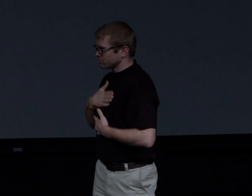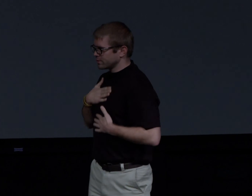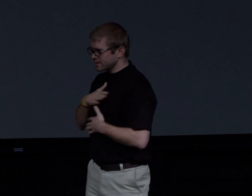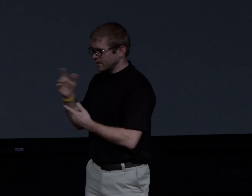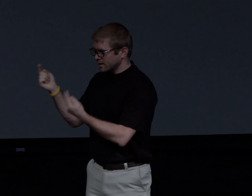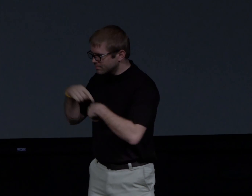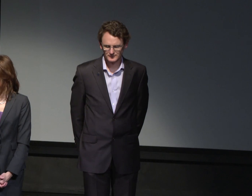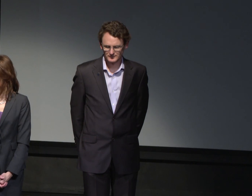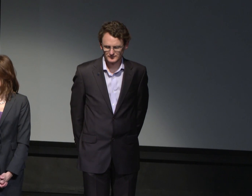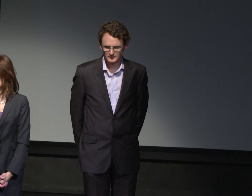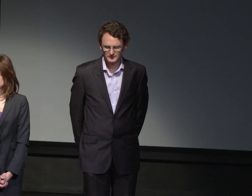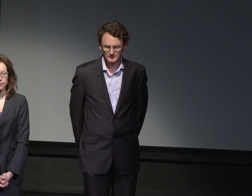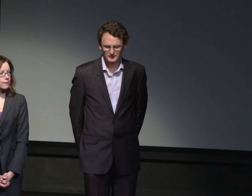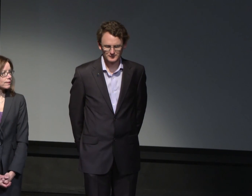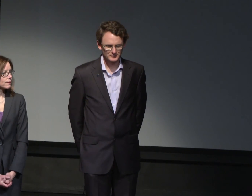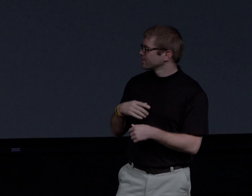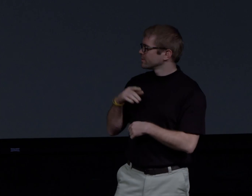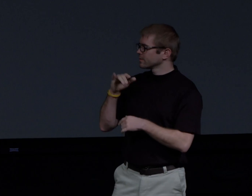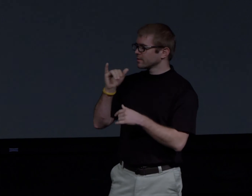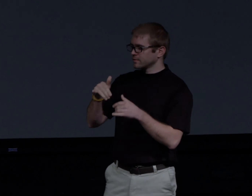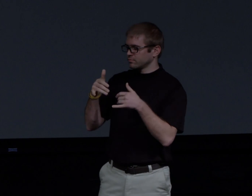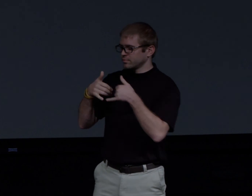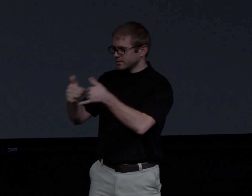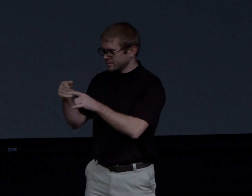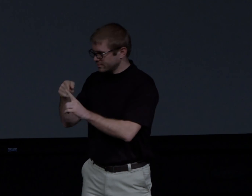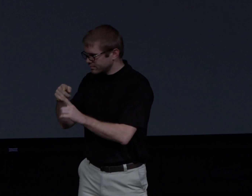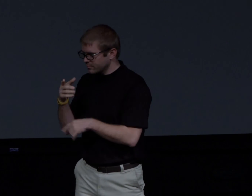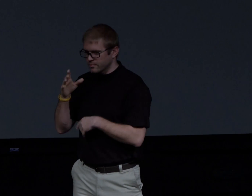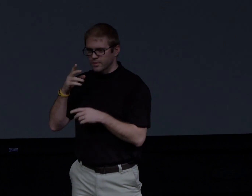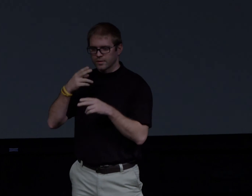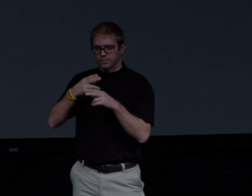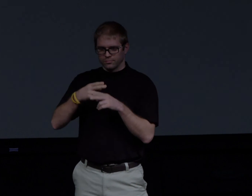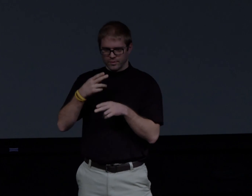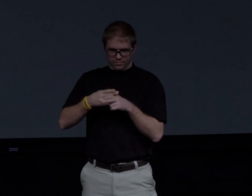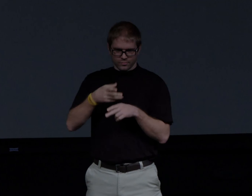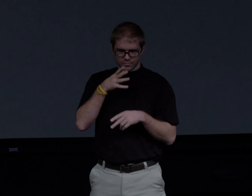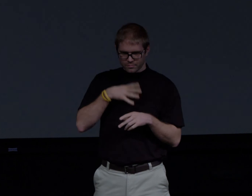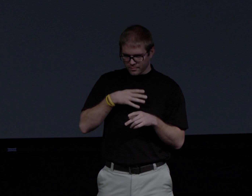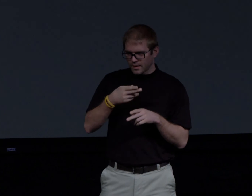We have a small token of our appreciation for your presentation and being with us today.